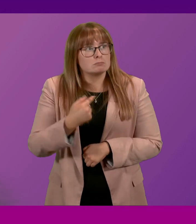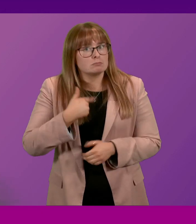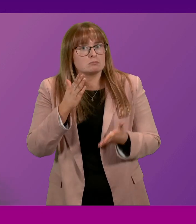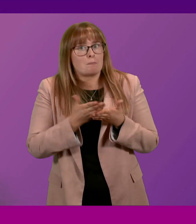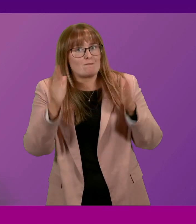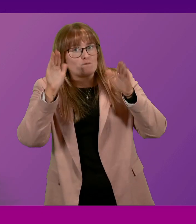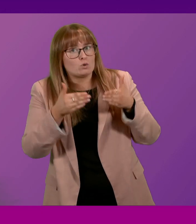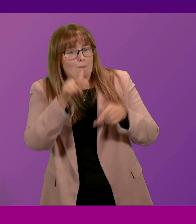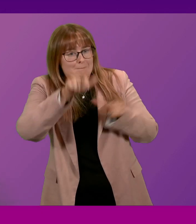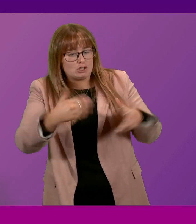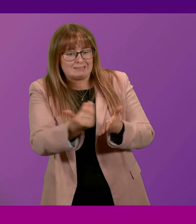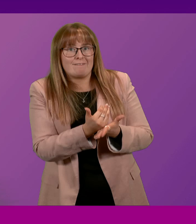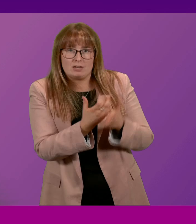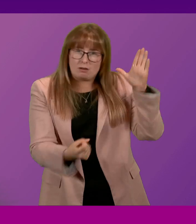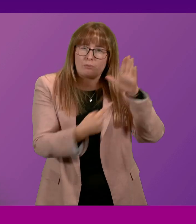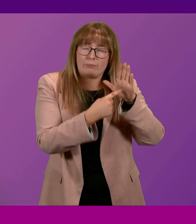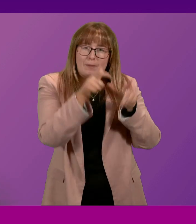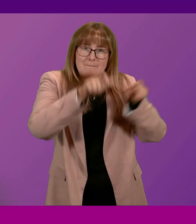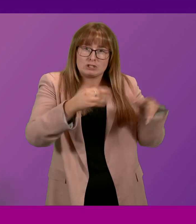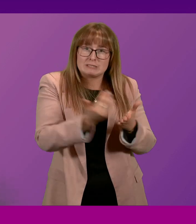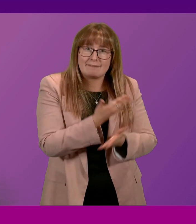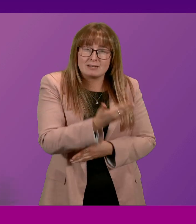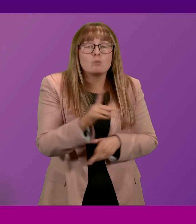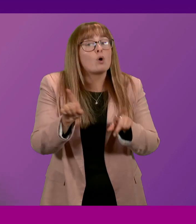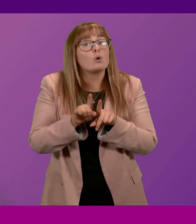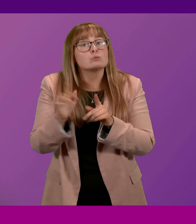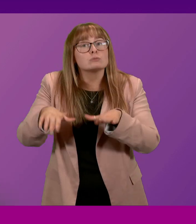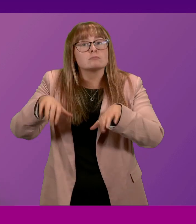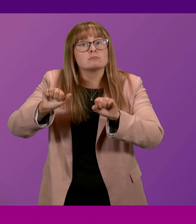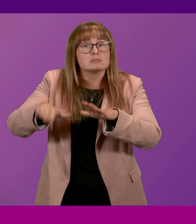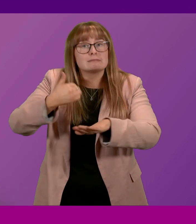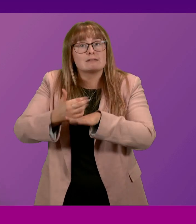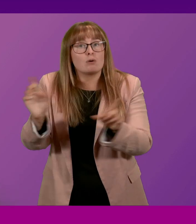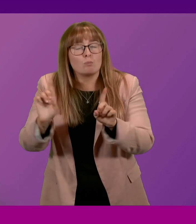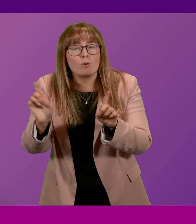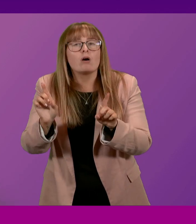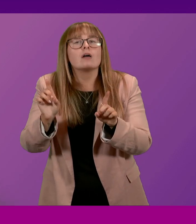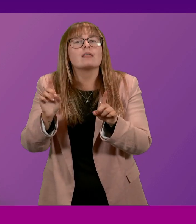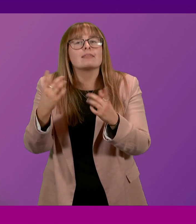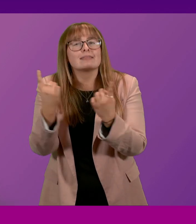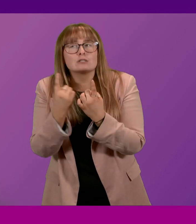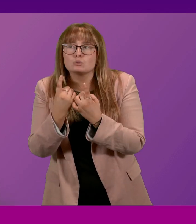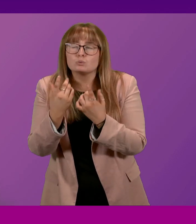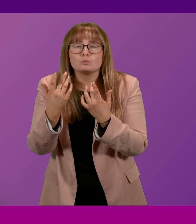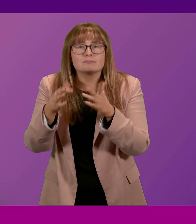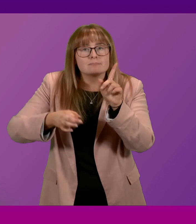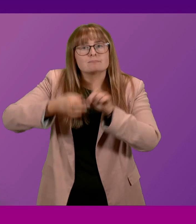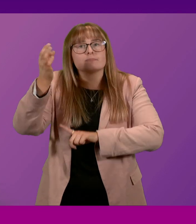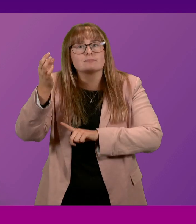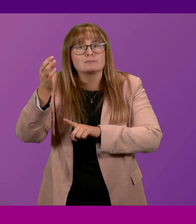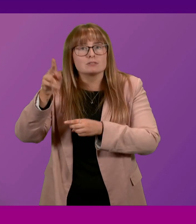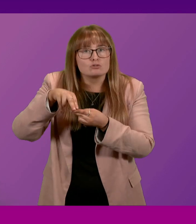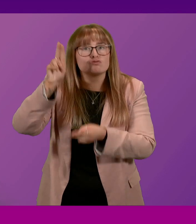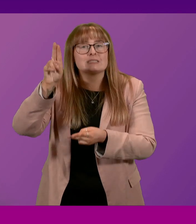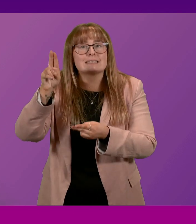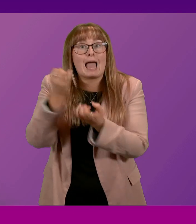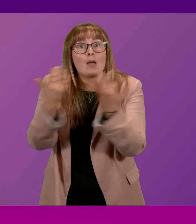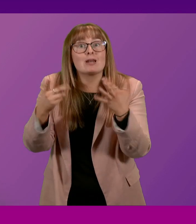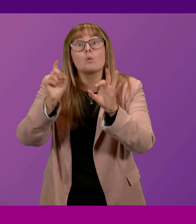improving patient safety. We have also taken steps to increase the number of qualified midwives,